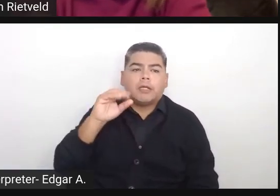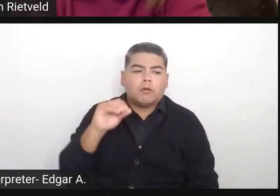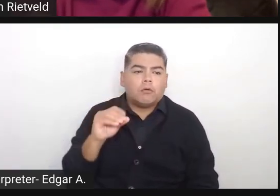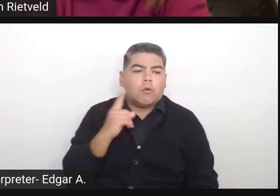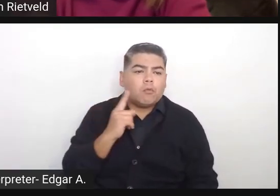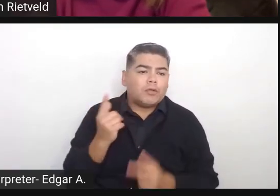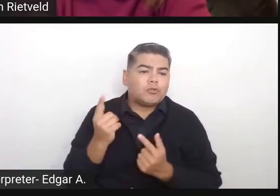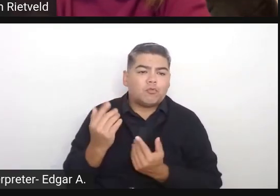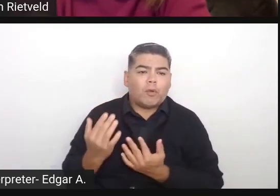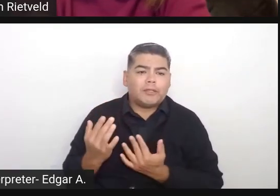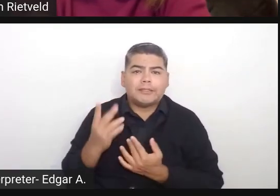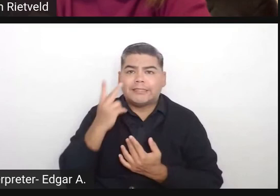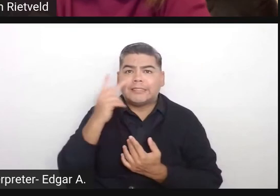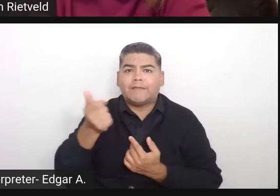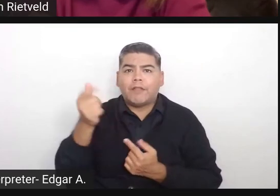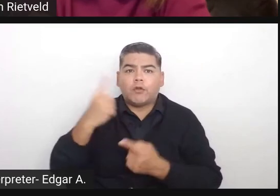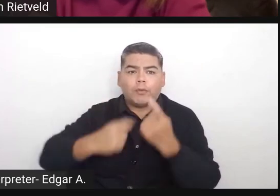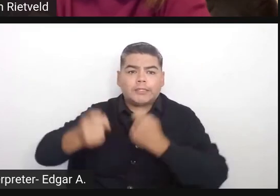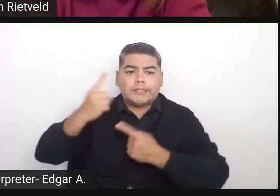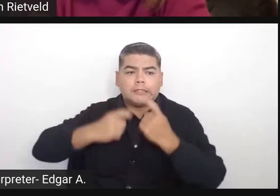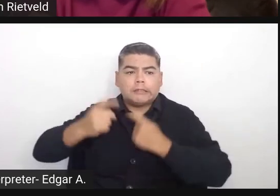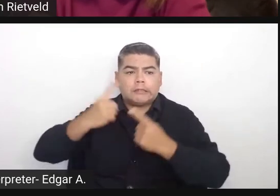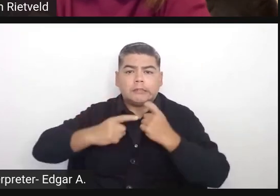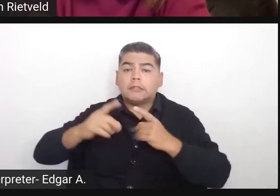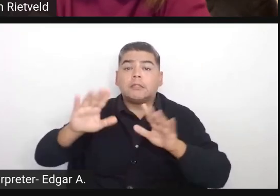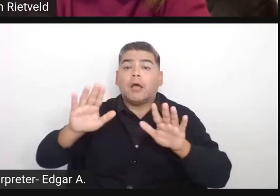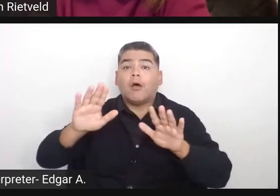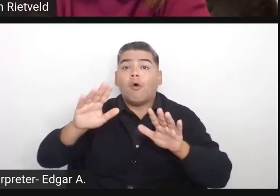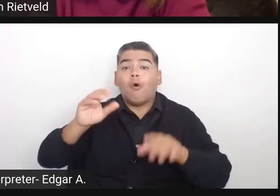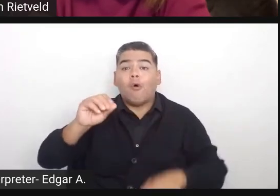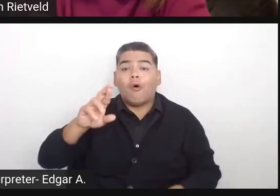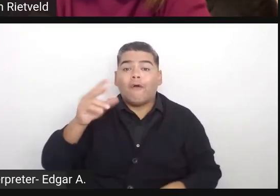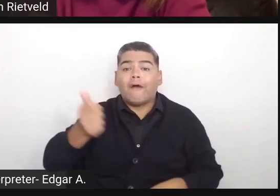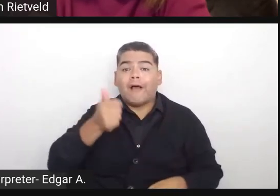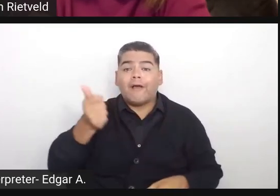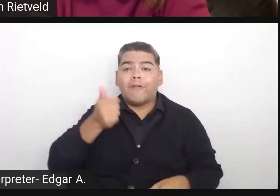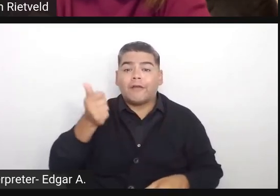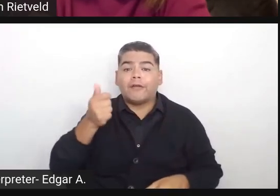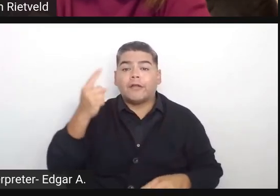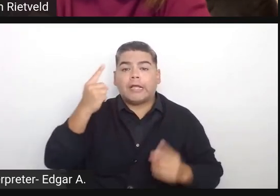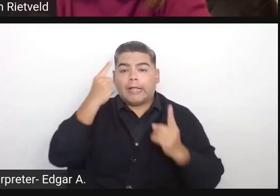if anything else comes in. If there are there's any other follow-up thoughts that either of you would like to add.